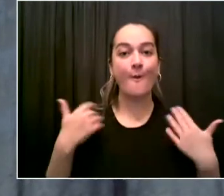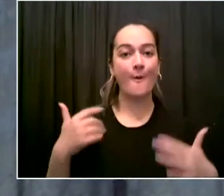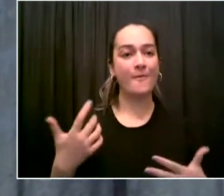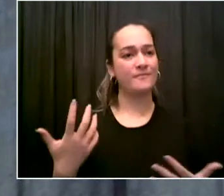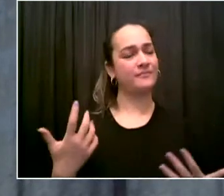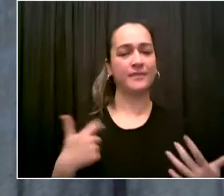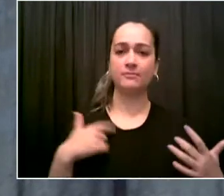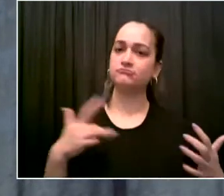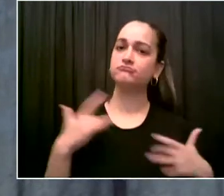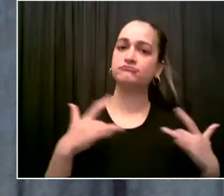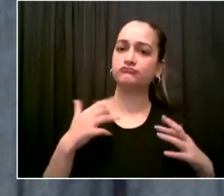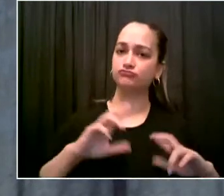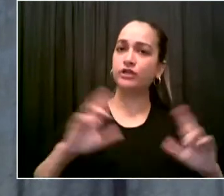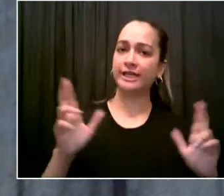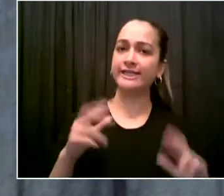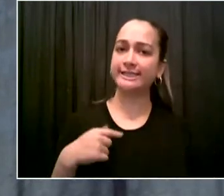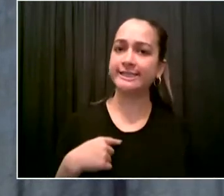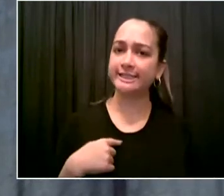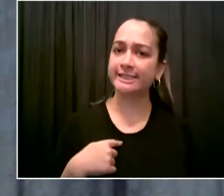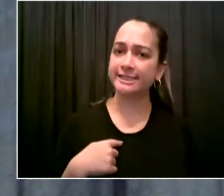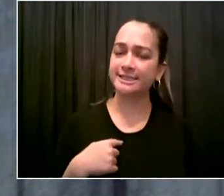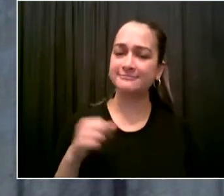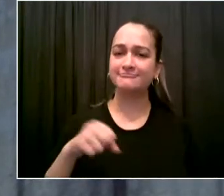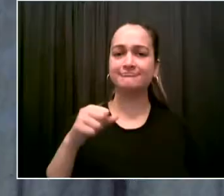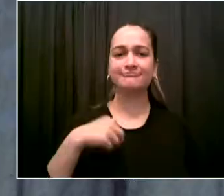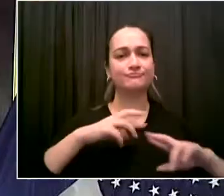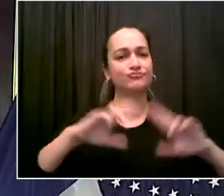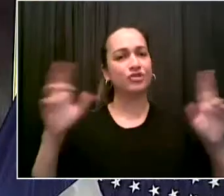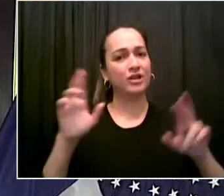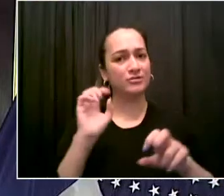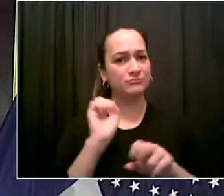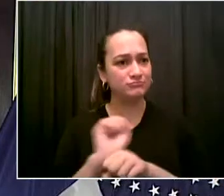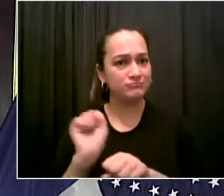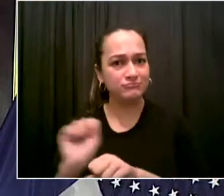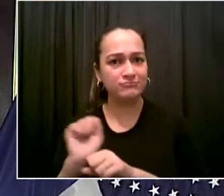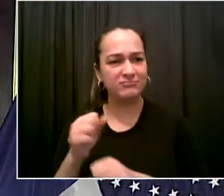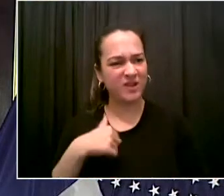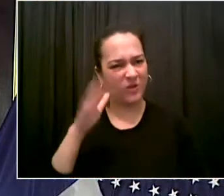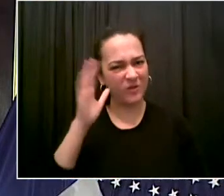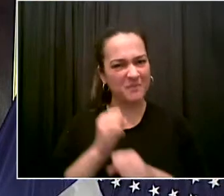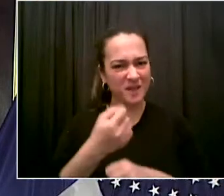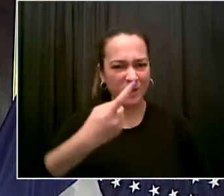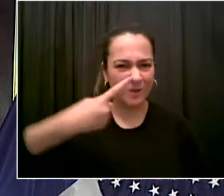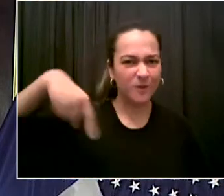KNOW I AM UP TO BEING THE CHIEF LEGAL OFFICER OF THE CITY OF NEW YOR. K I WIMALL K E OTHER WOMEN AND LONG SERVING